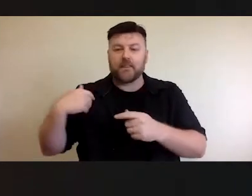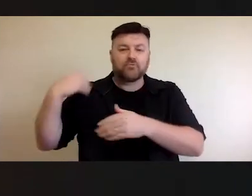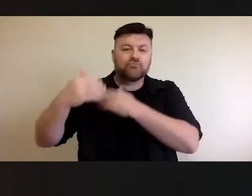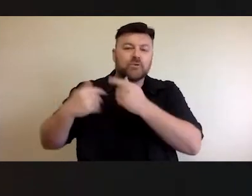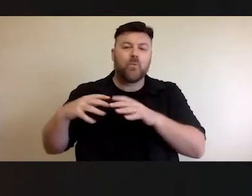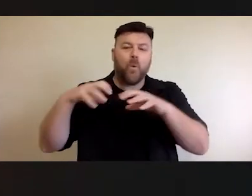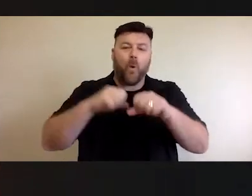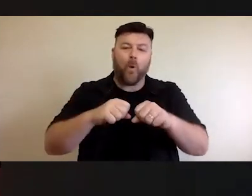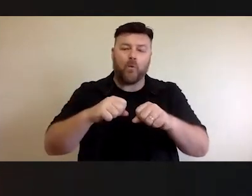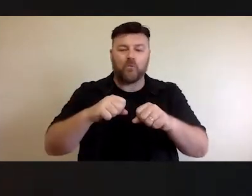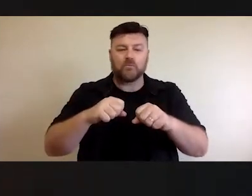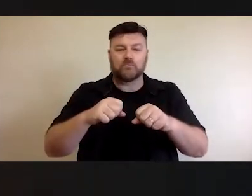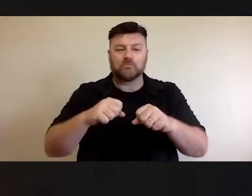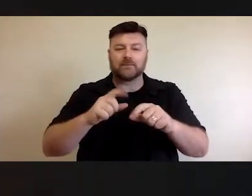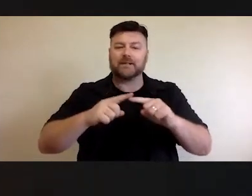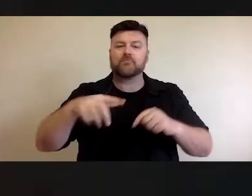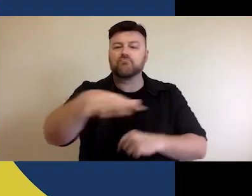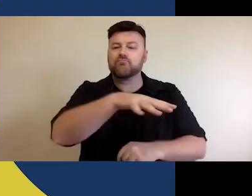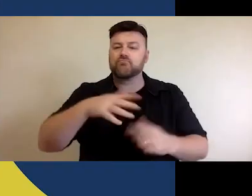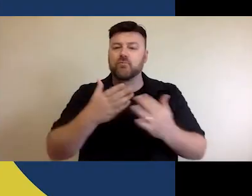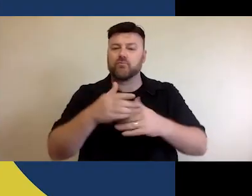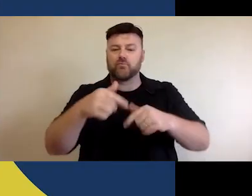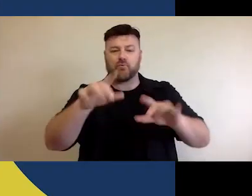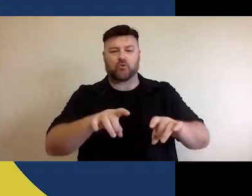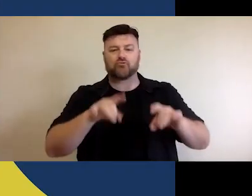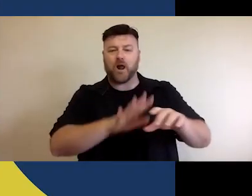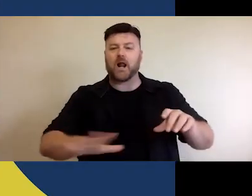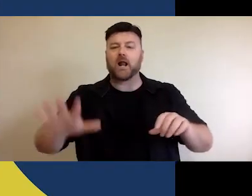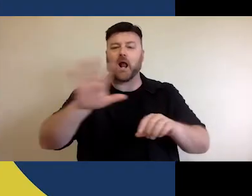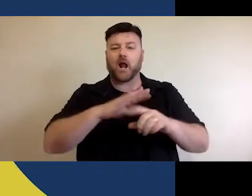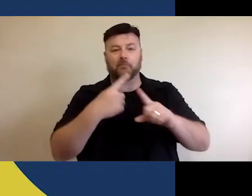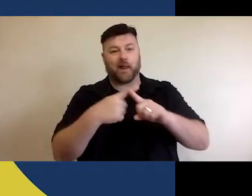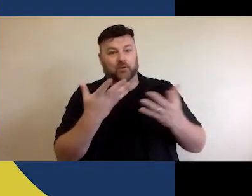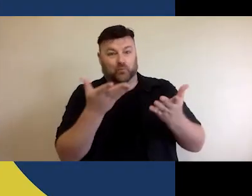Australia and where you are today. I, myself, come to you from the